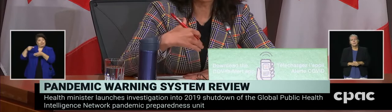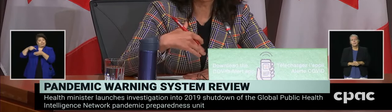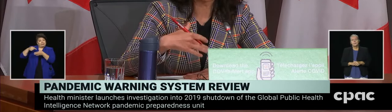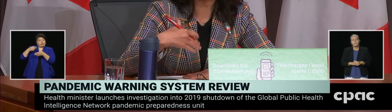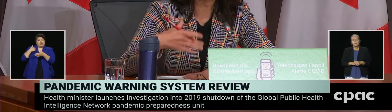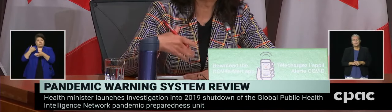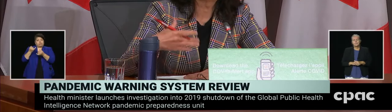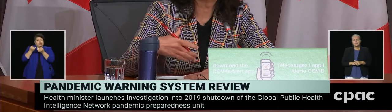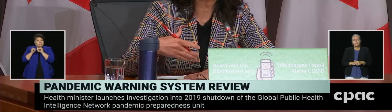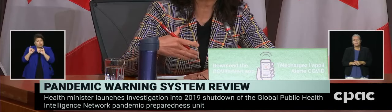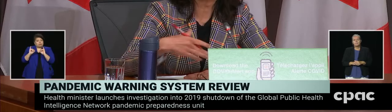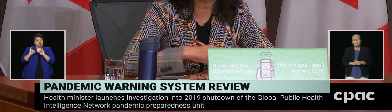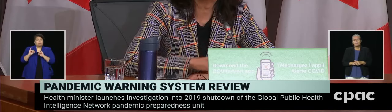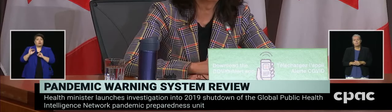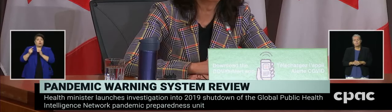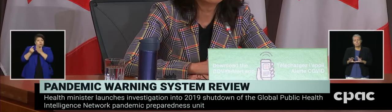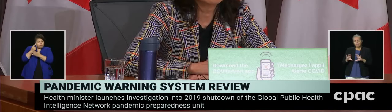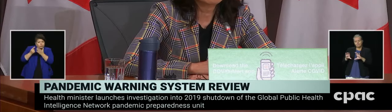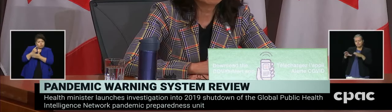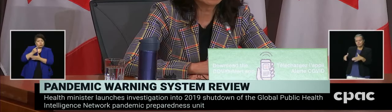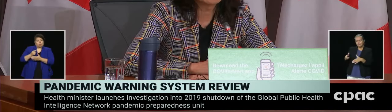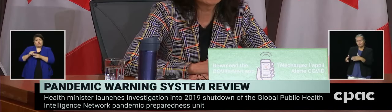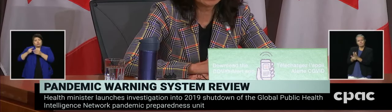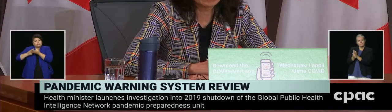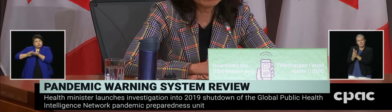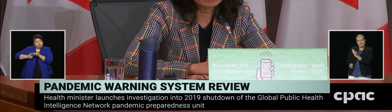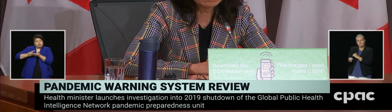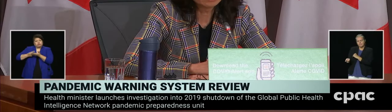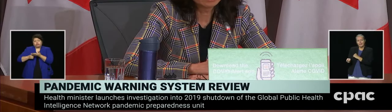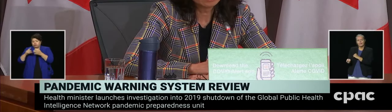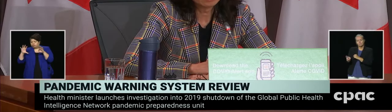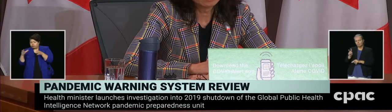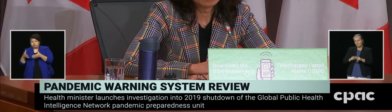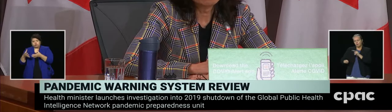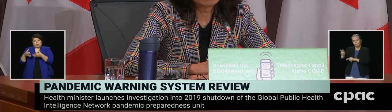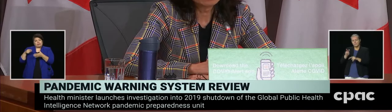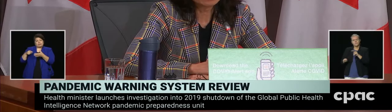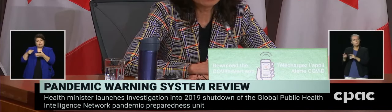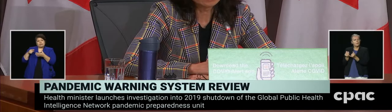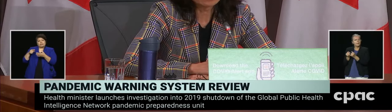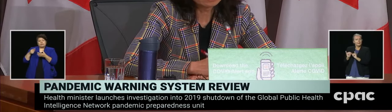THAT SORT OF THE INDEPENDENT